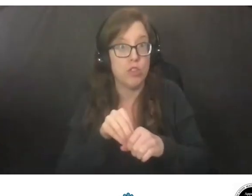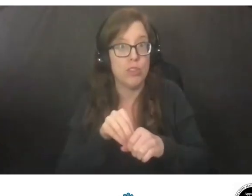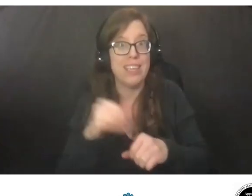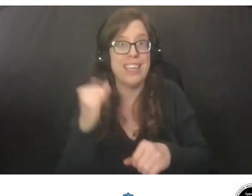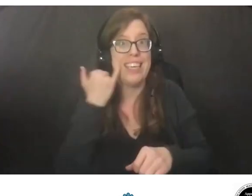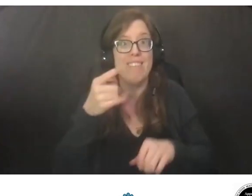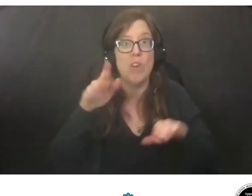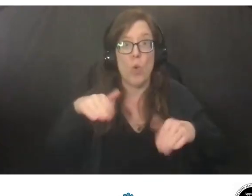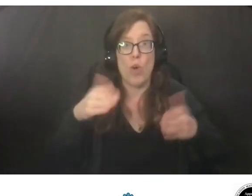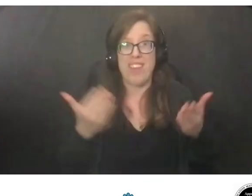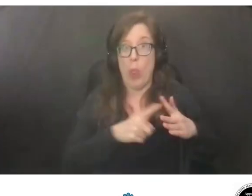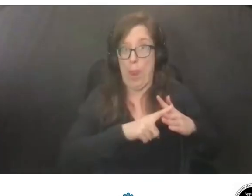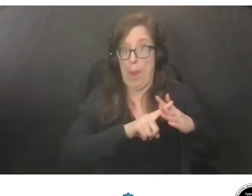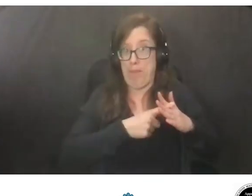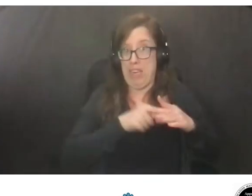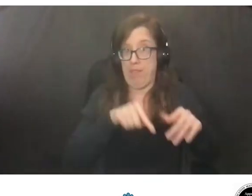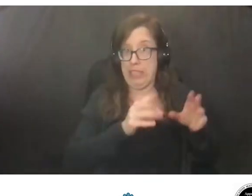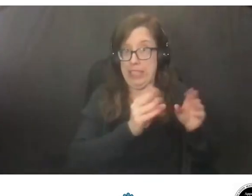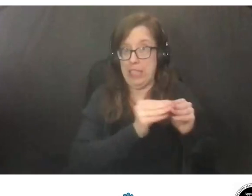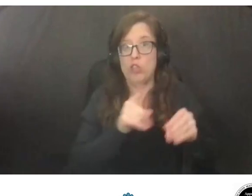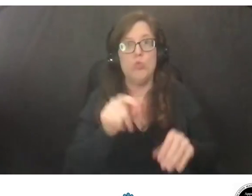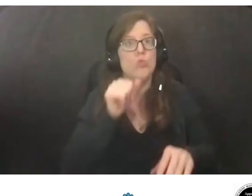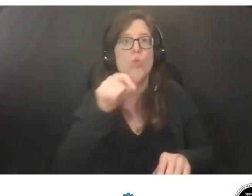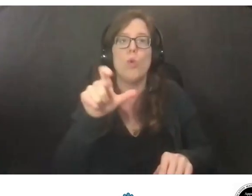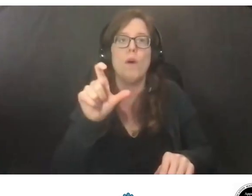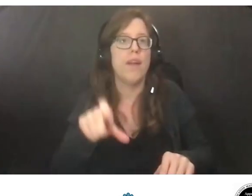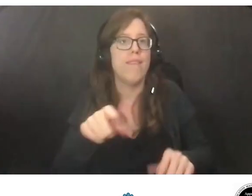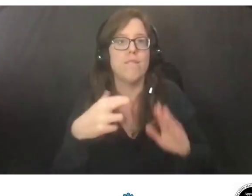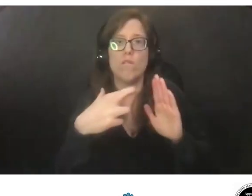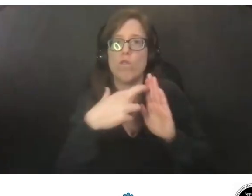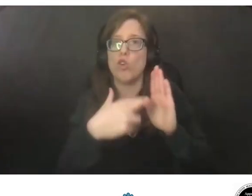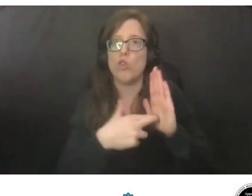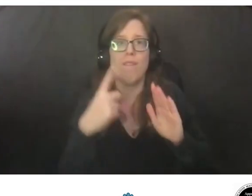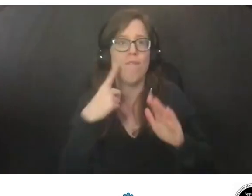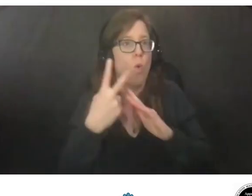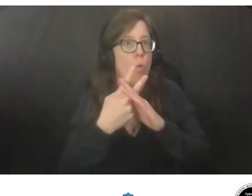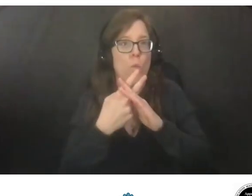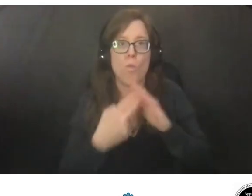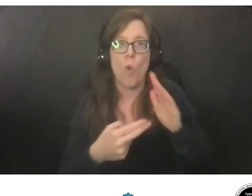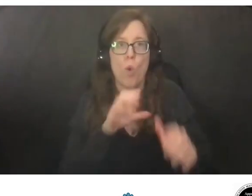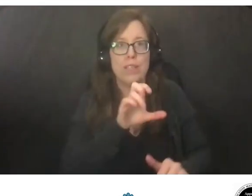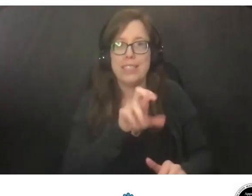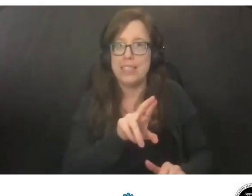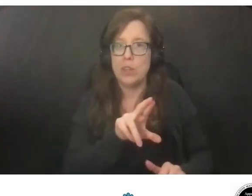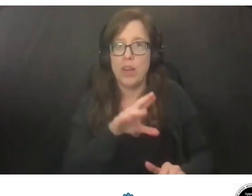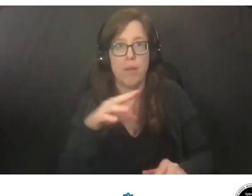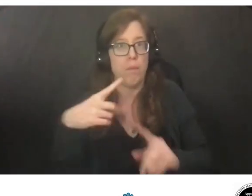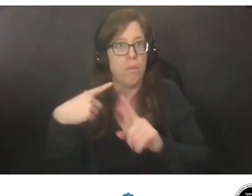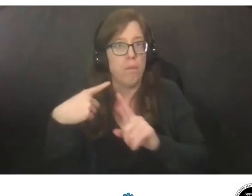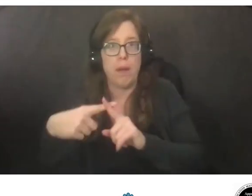If you weren't here at the beginning, you don't have to register for both CEUs and